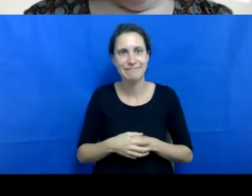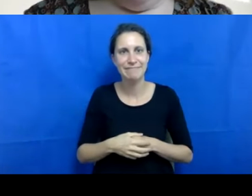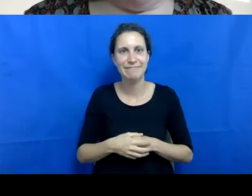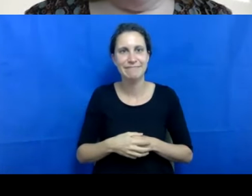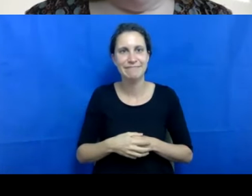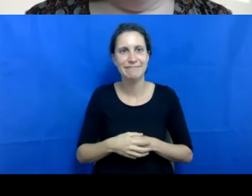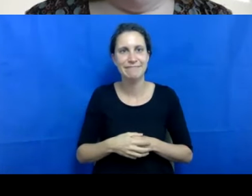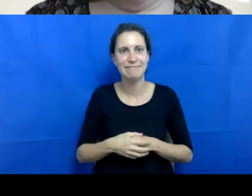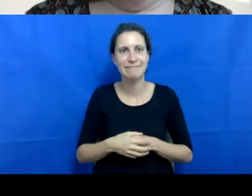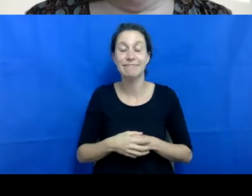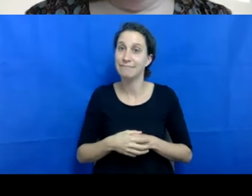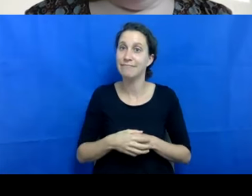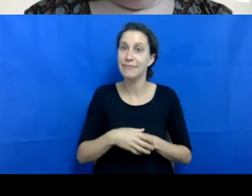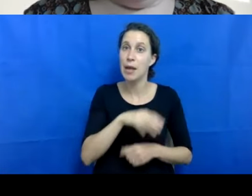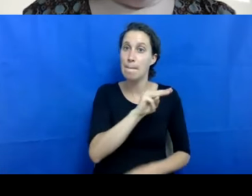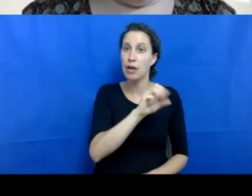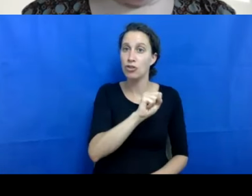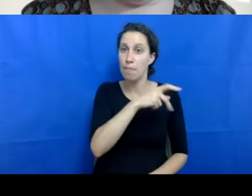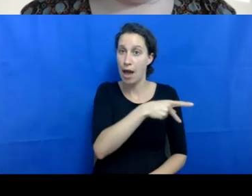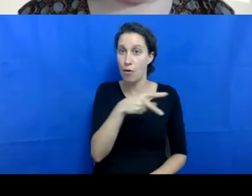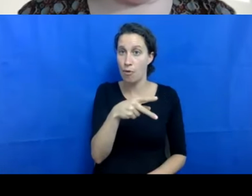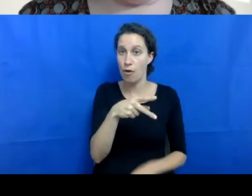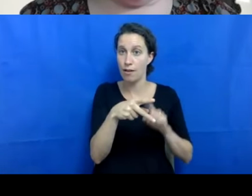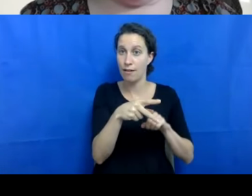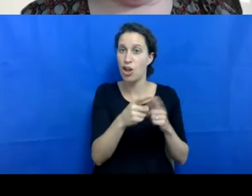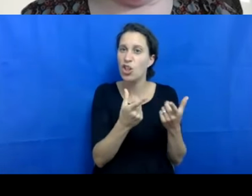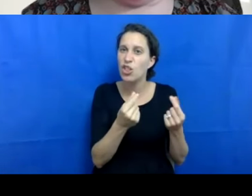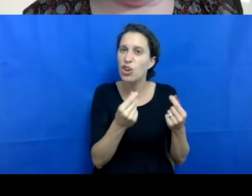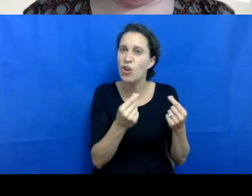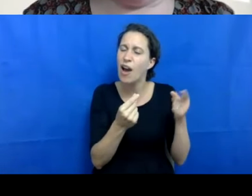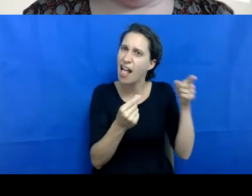In Microsoft PowerPoint, always be sure to use the accessibility checker.